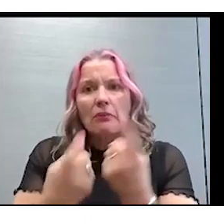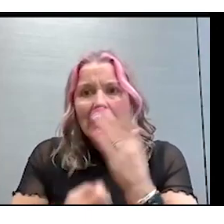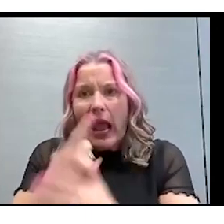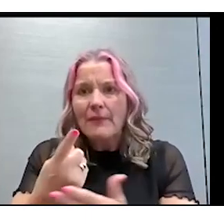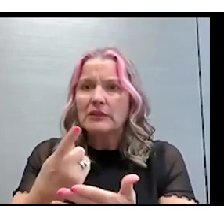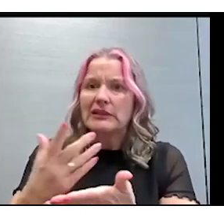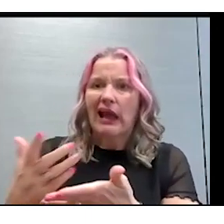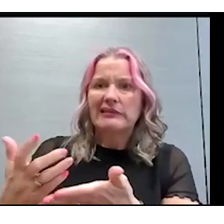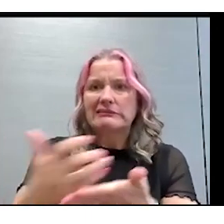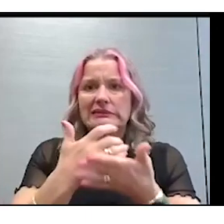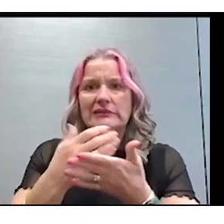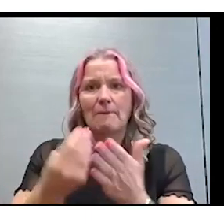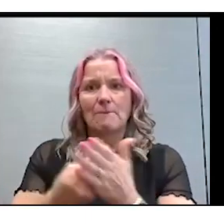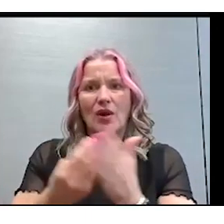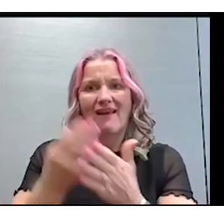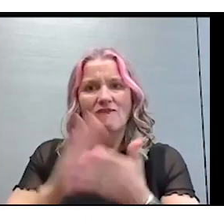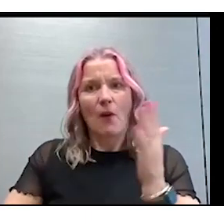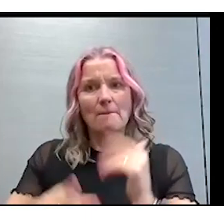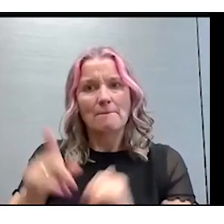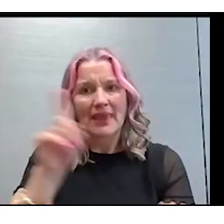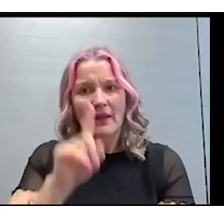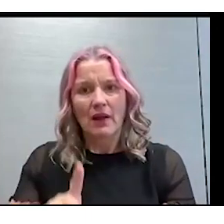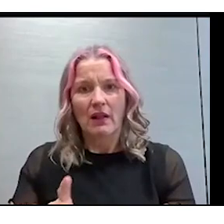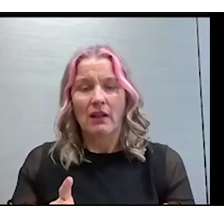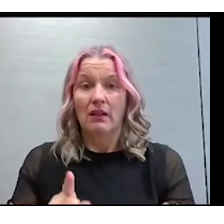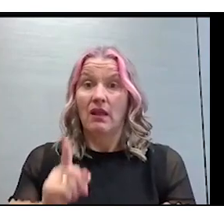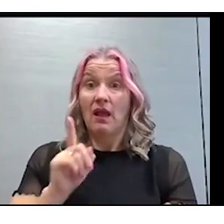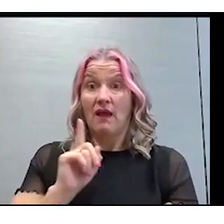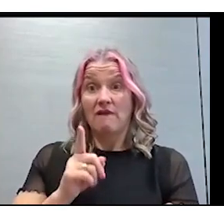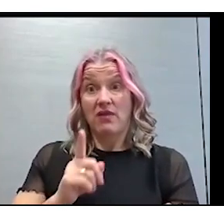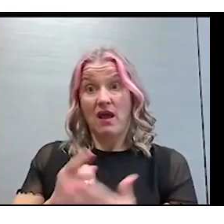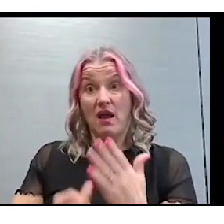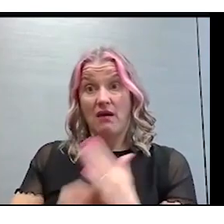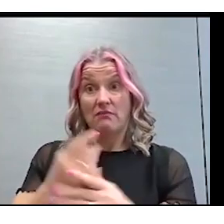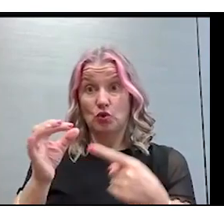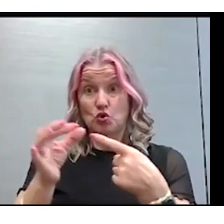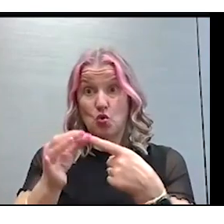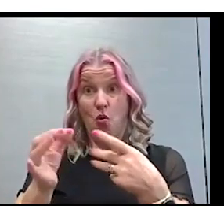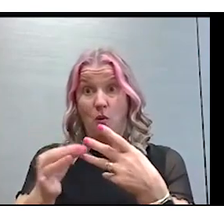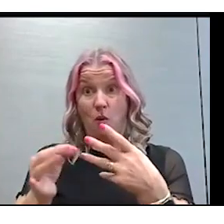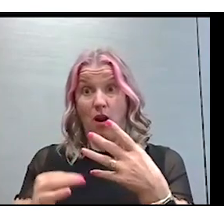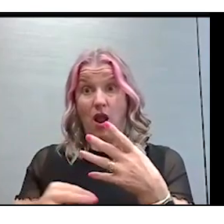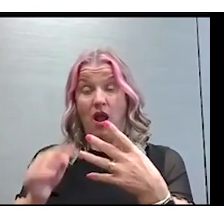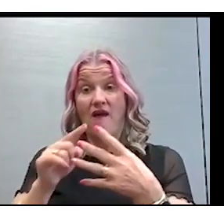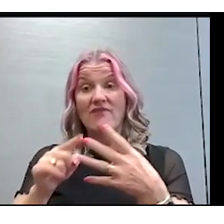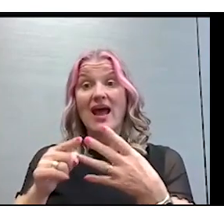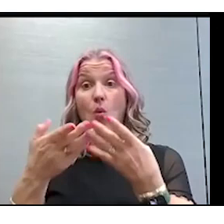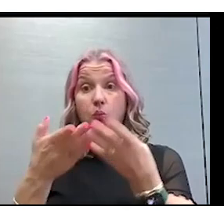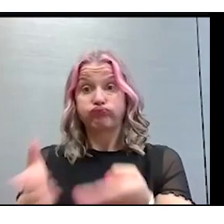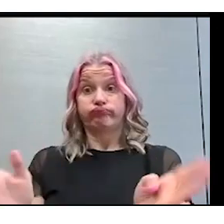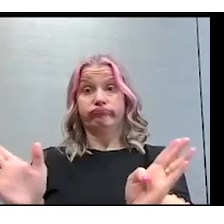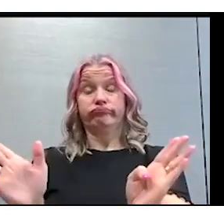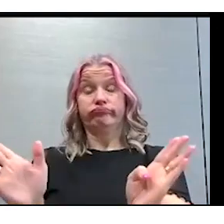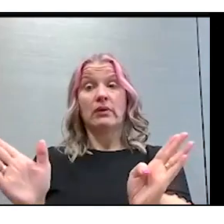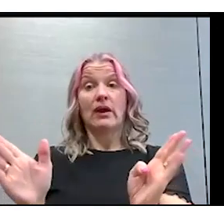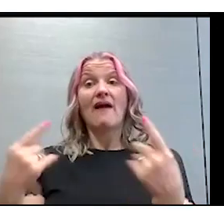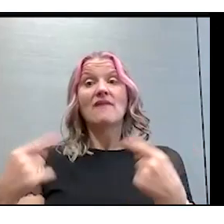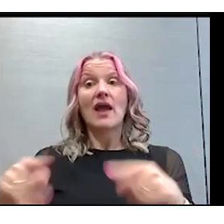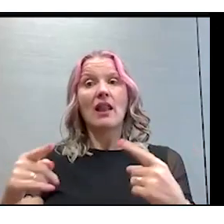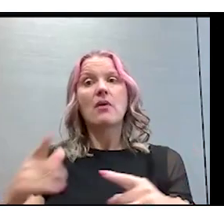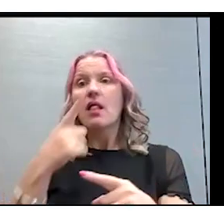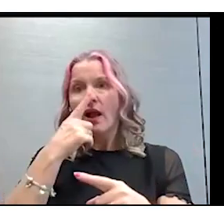This is this is a case where if that tool or that option is widely available, it can create harm.